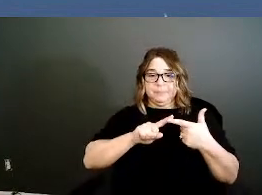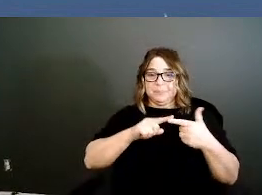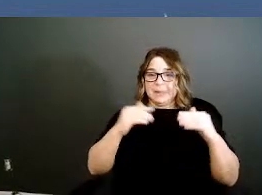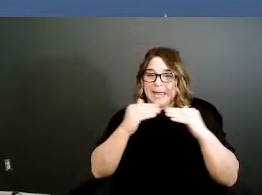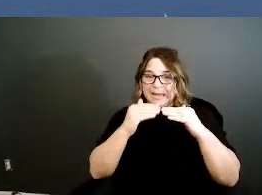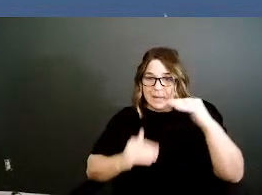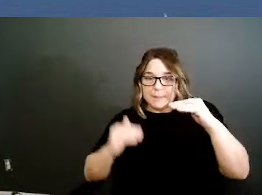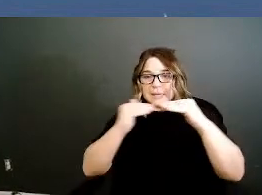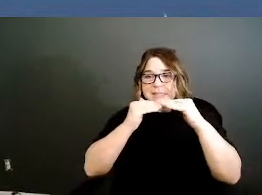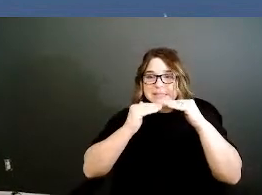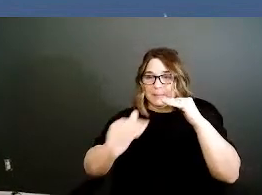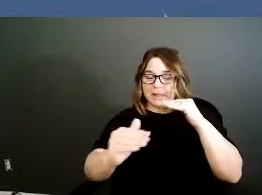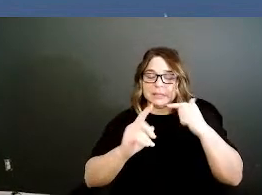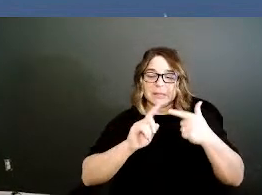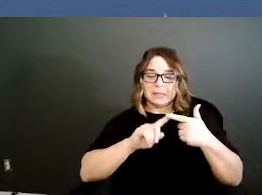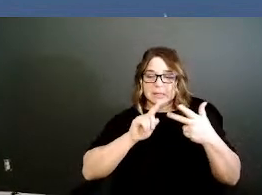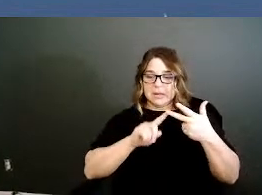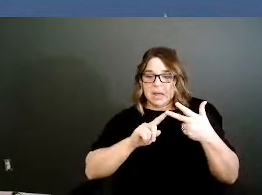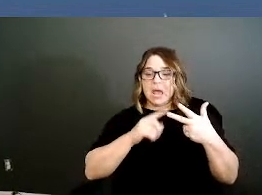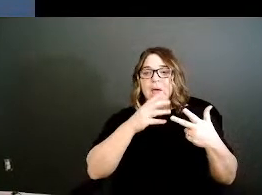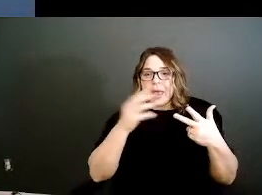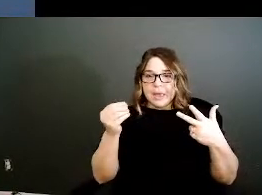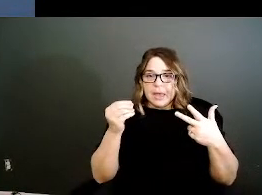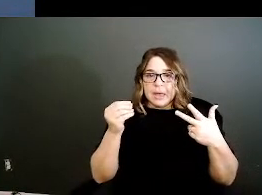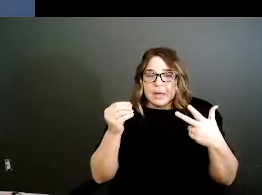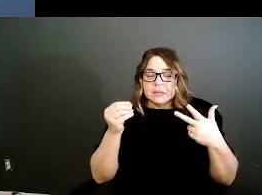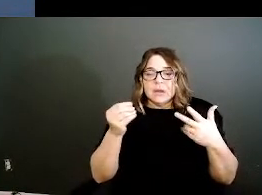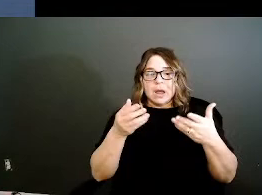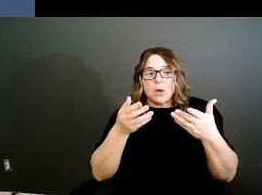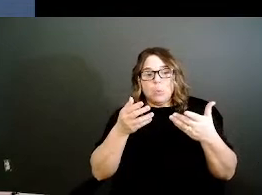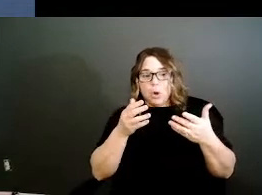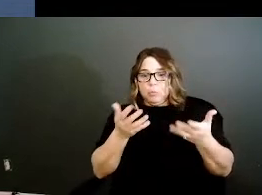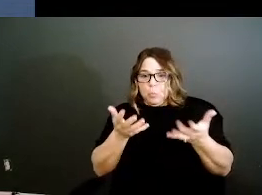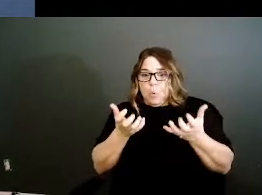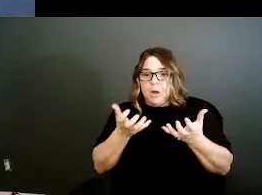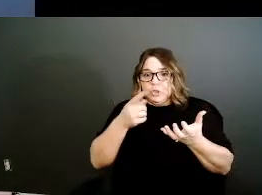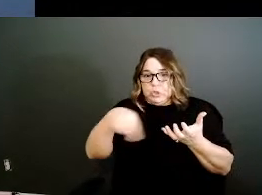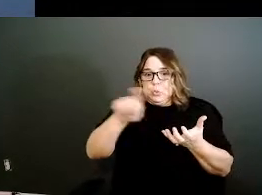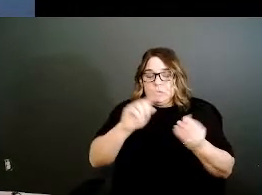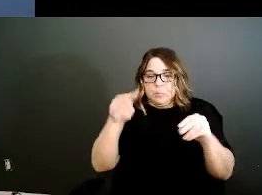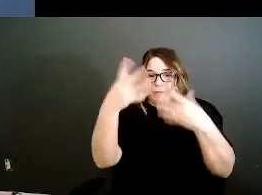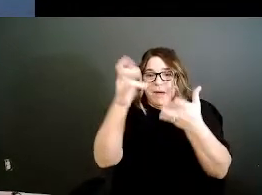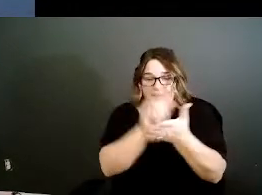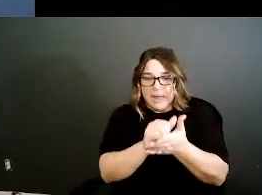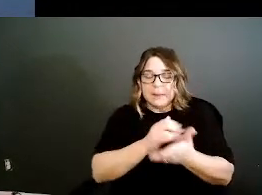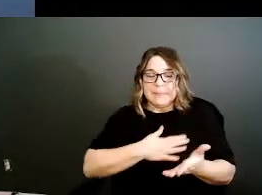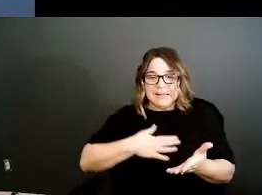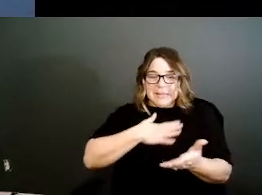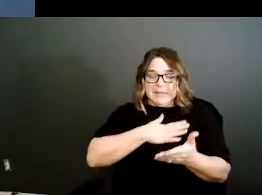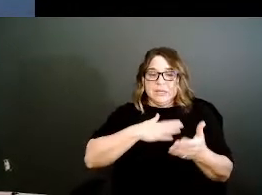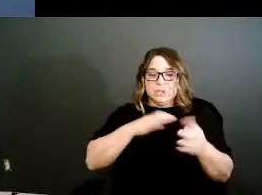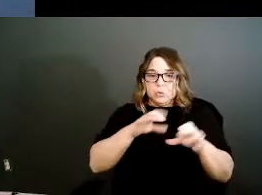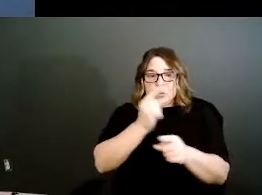THANK YOU. ≫ COUNCIL PRESIDENT THANK YOU. THANK YOU. ≫ HELLO. [INDISCERNIBLE]